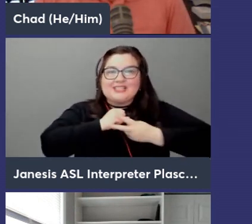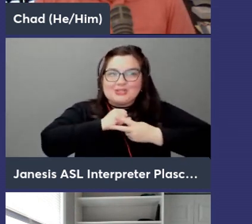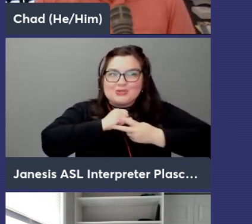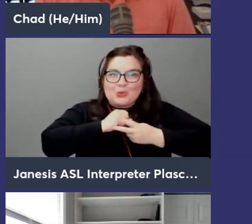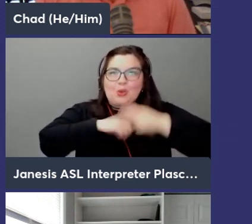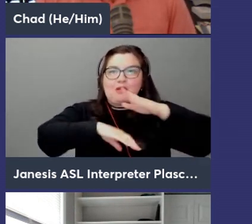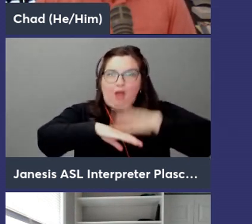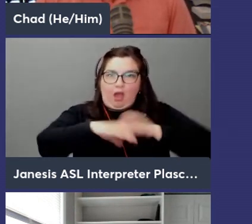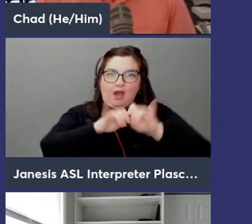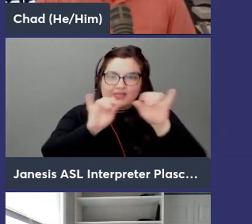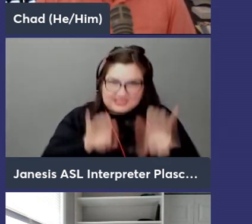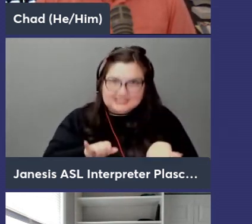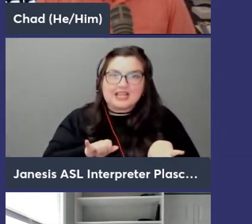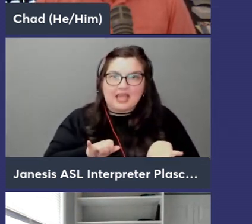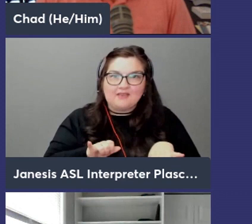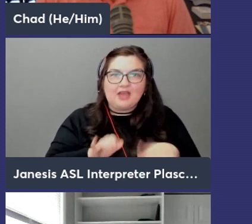and you're moving from point A to point B,